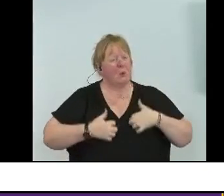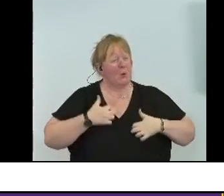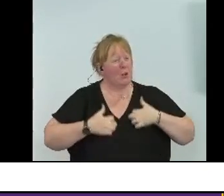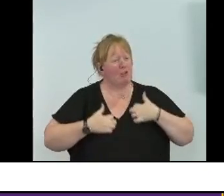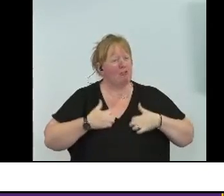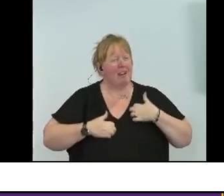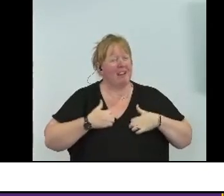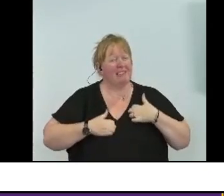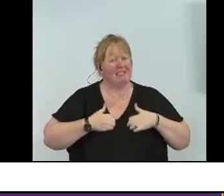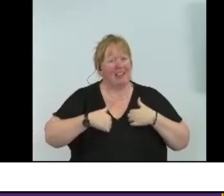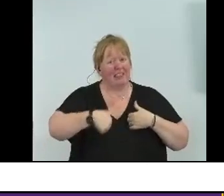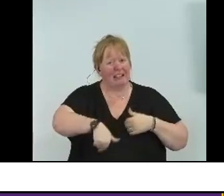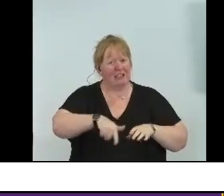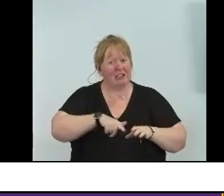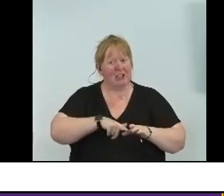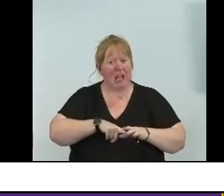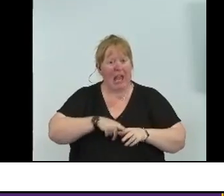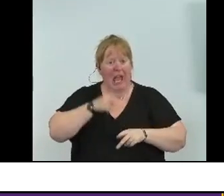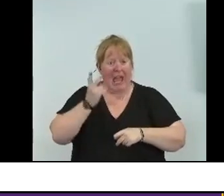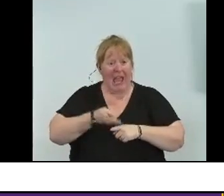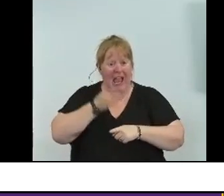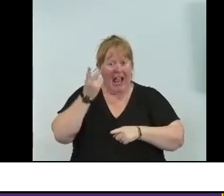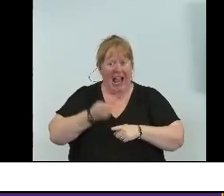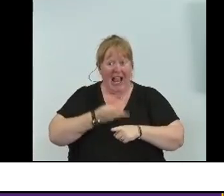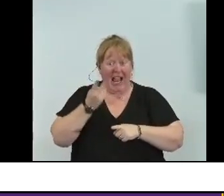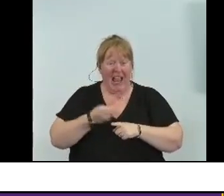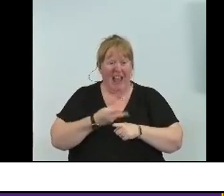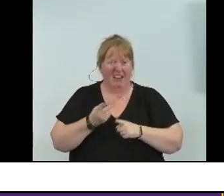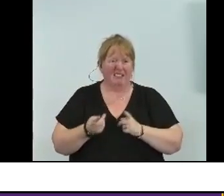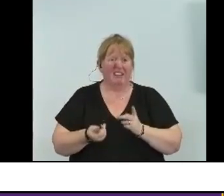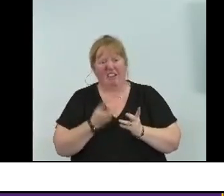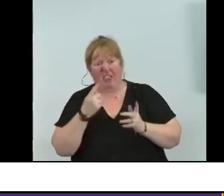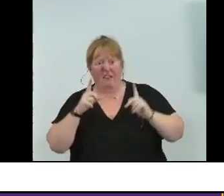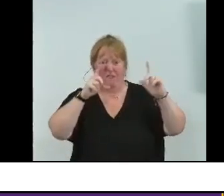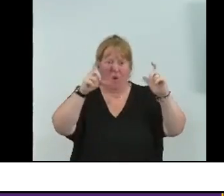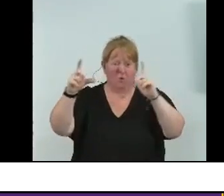year is that we we've just done it again. So we've just done another photo shoot